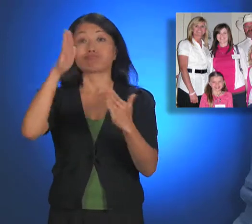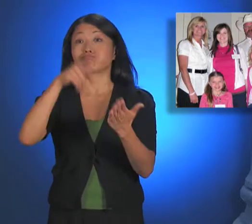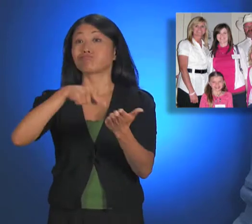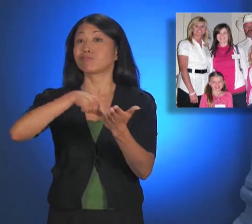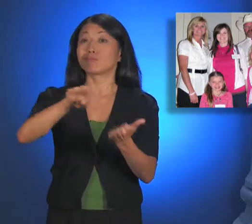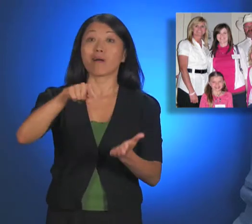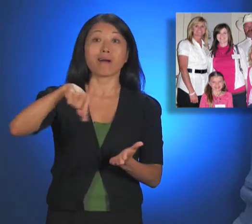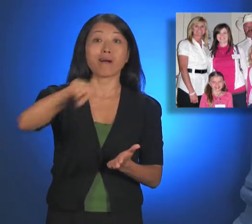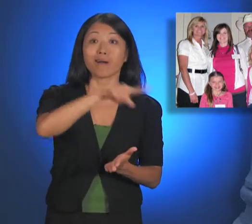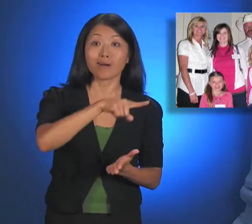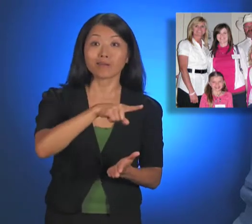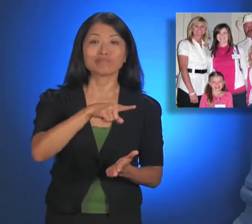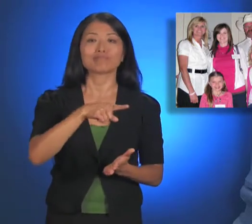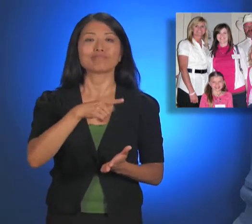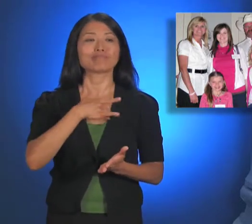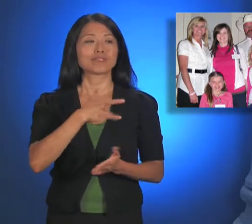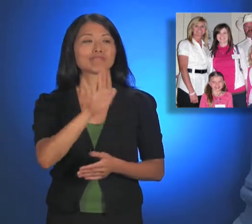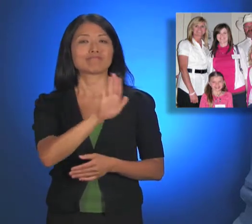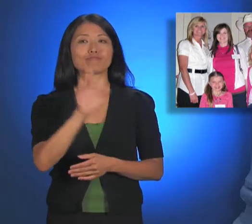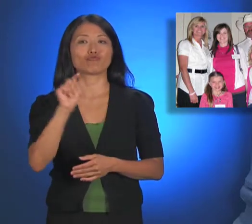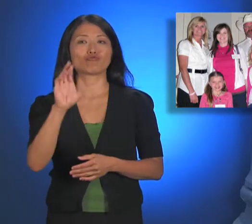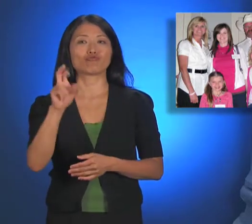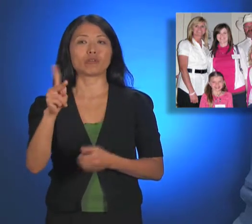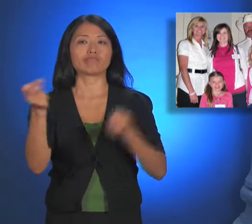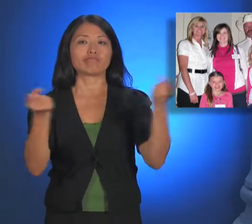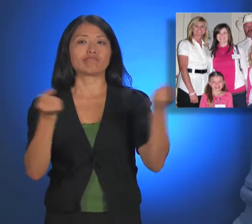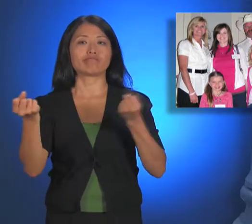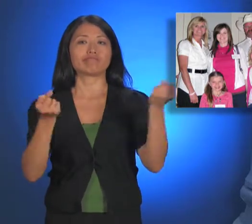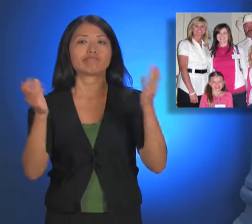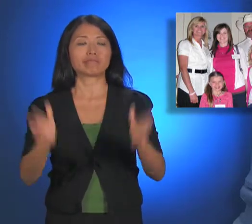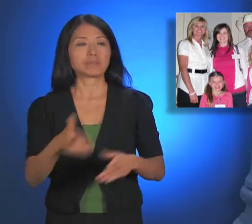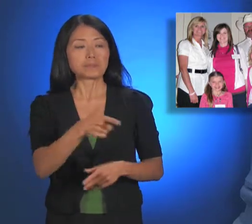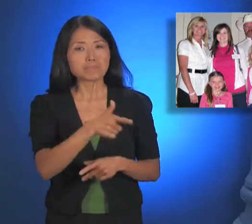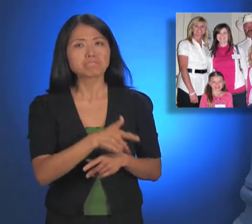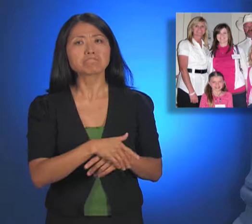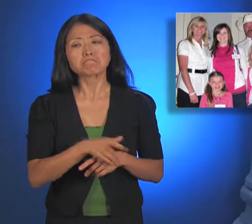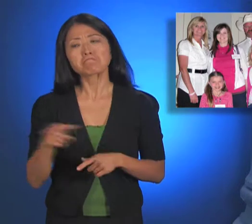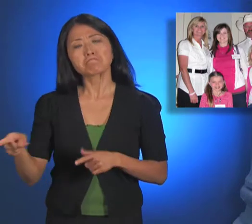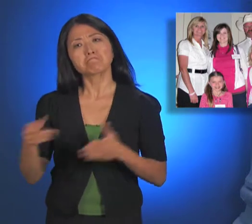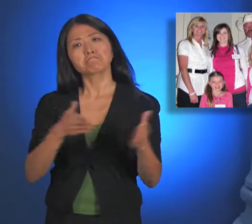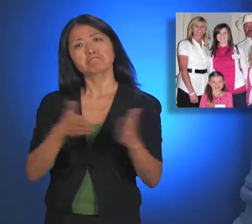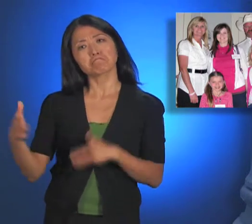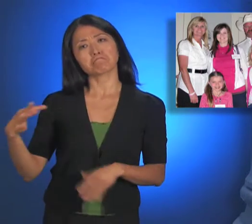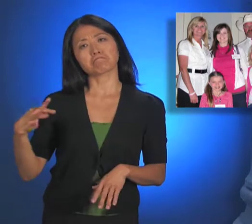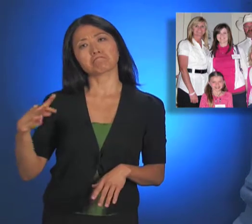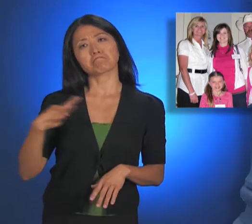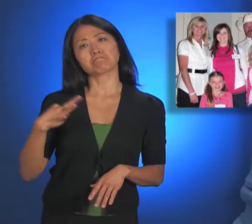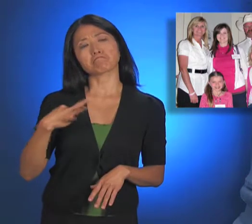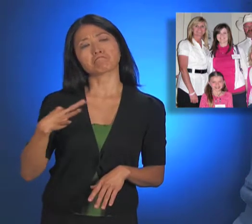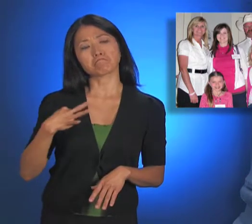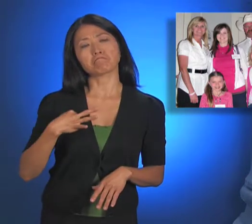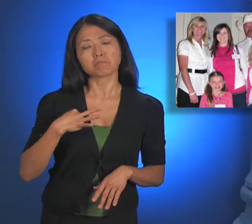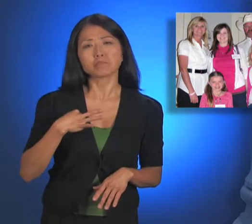went to the truck drivers, Duncan planned to apply.